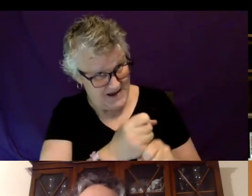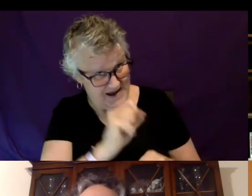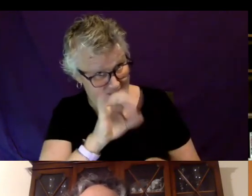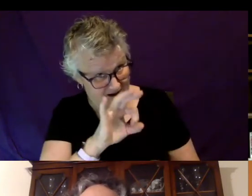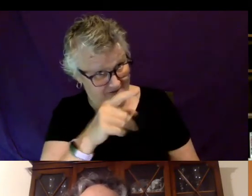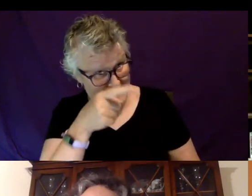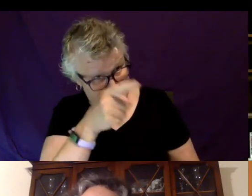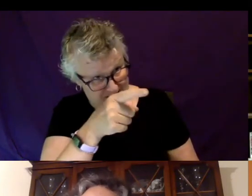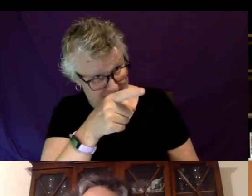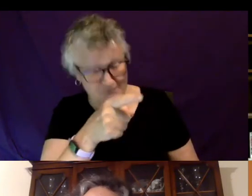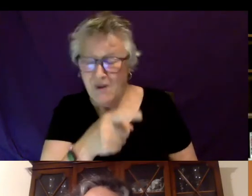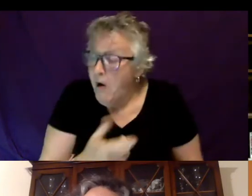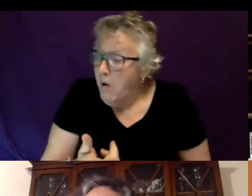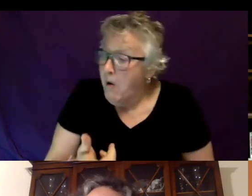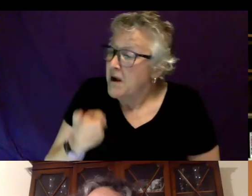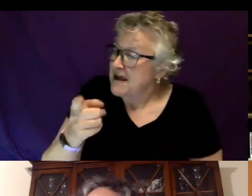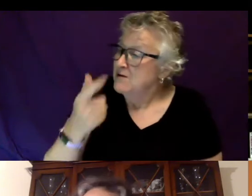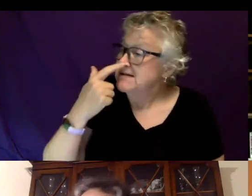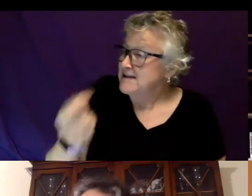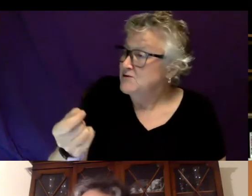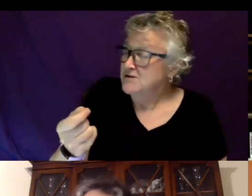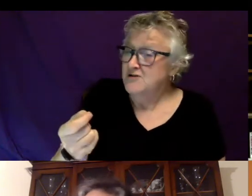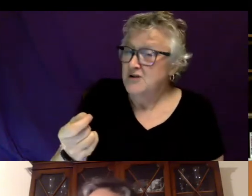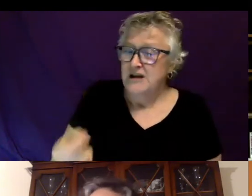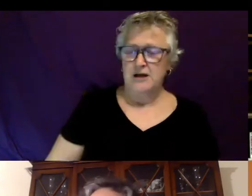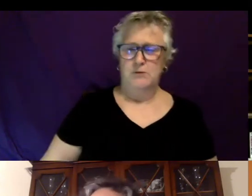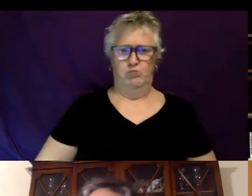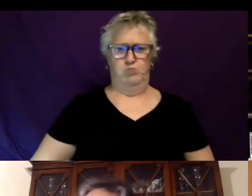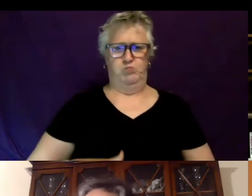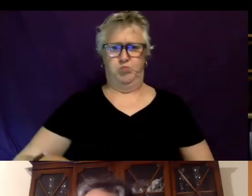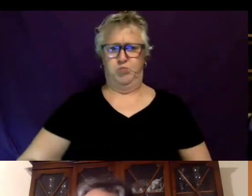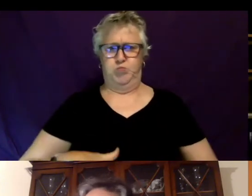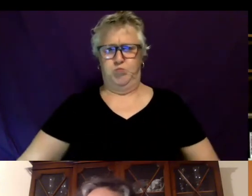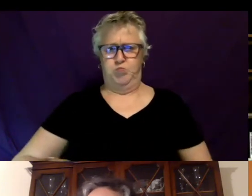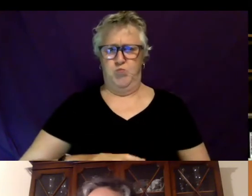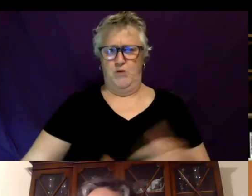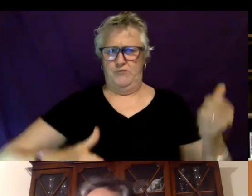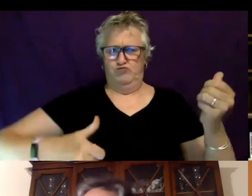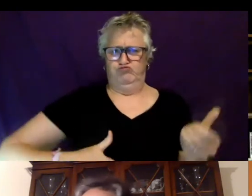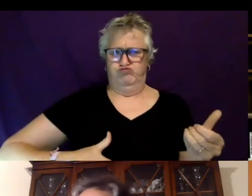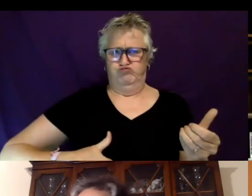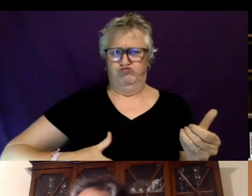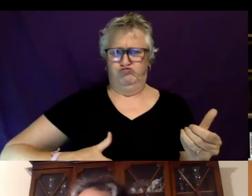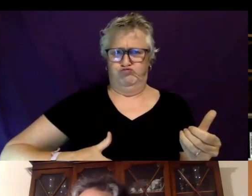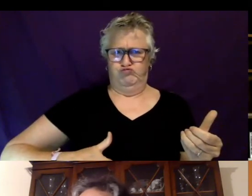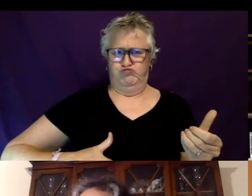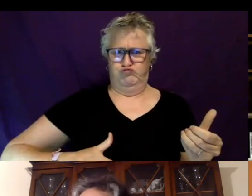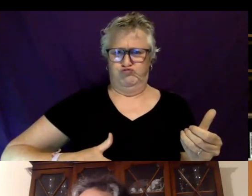he was interested, he came marching over with his with his rifle and everything, and took a look at it and stuff,